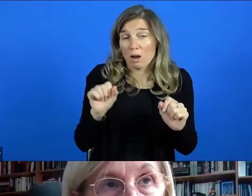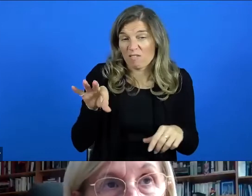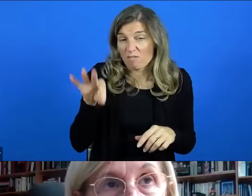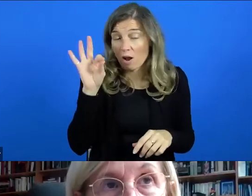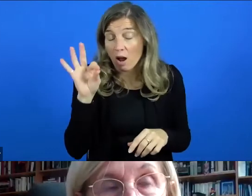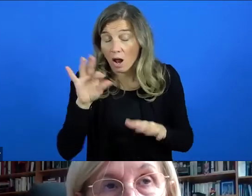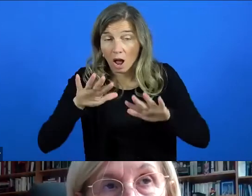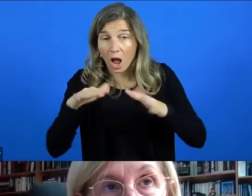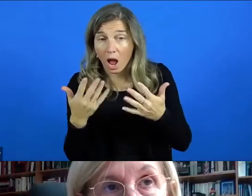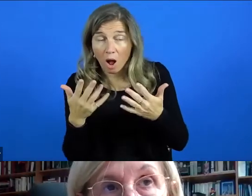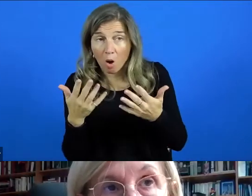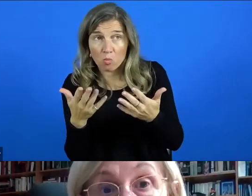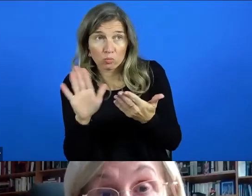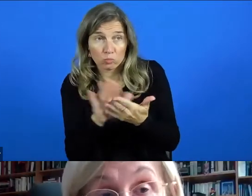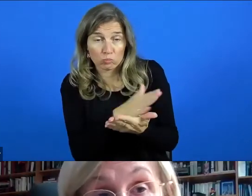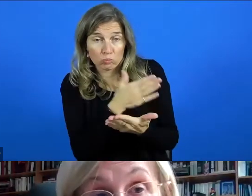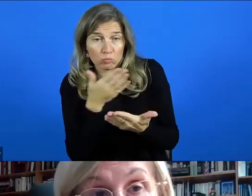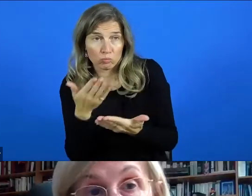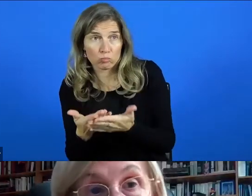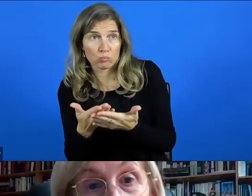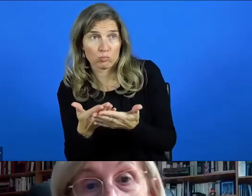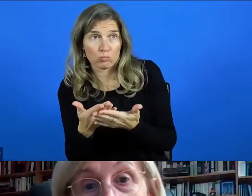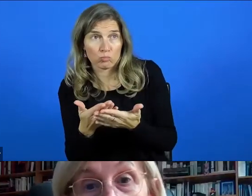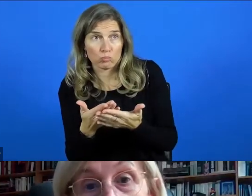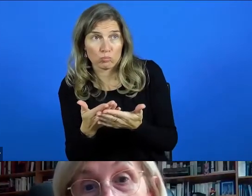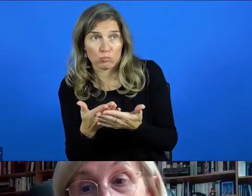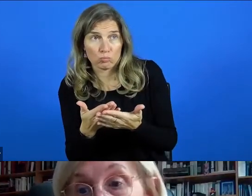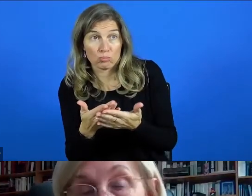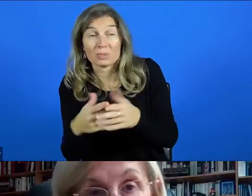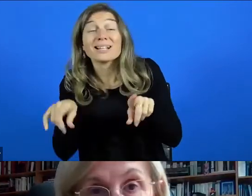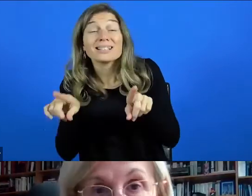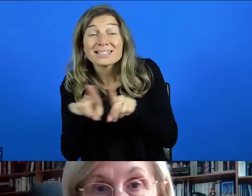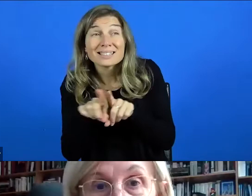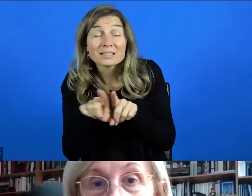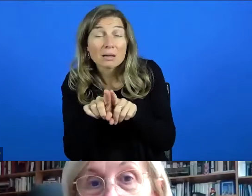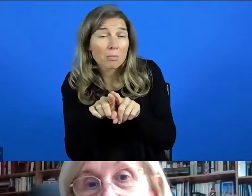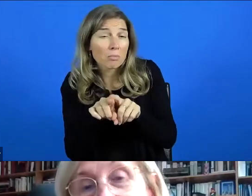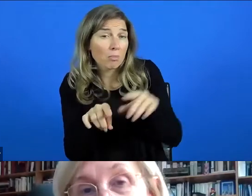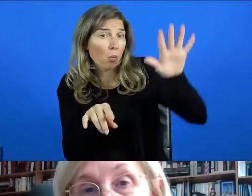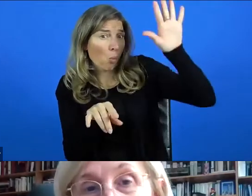to be able to translate the complaint. We do complaints in all European languages